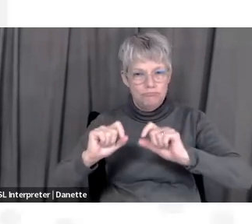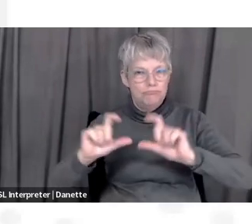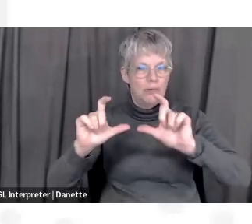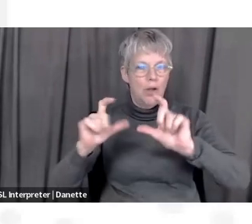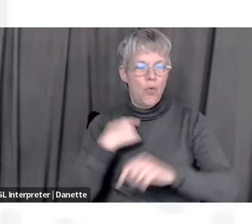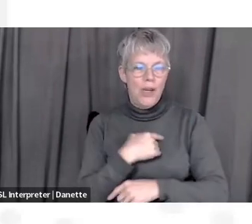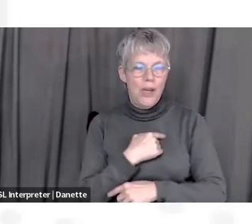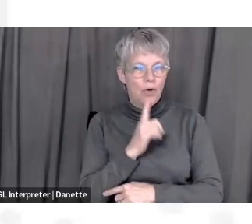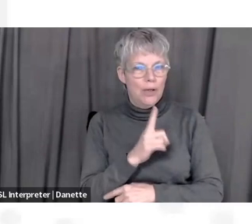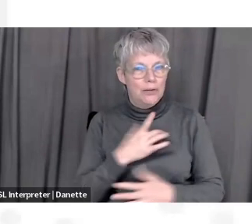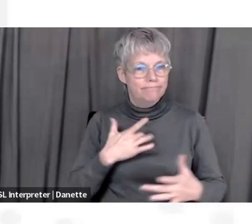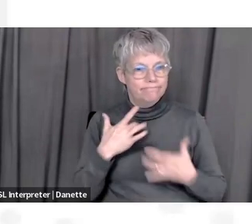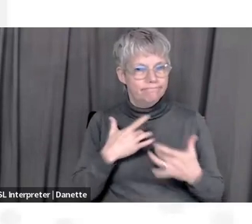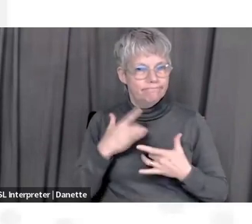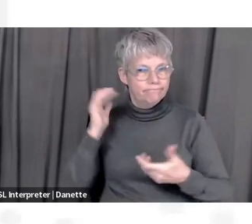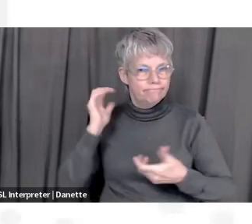And we're so excited to be partnering with them.